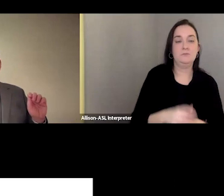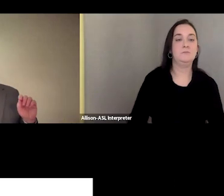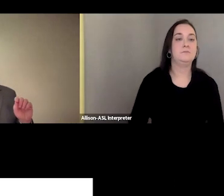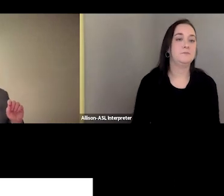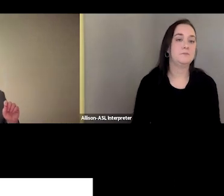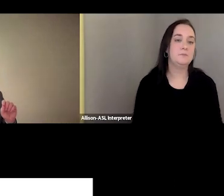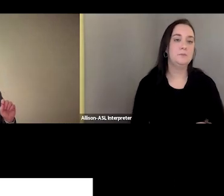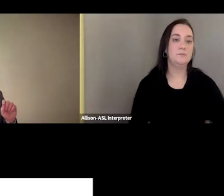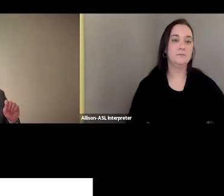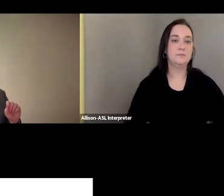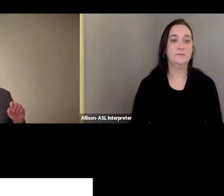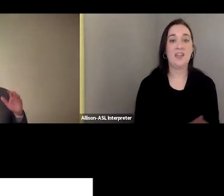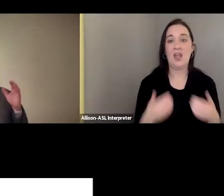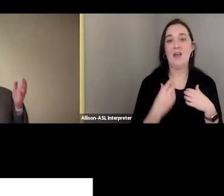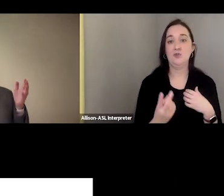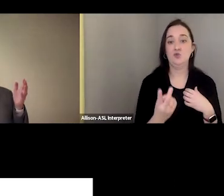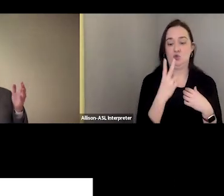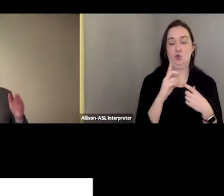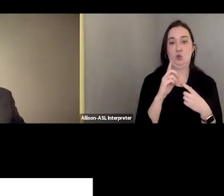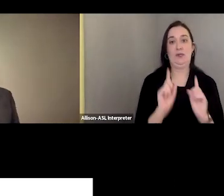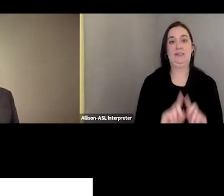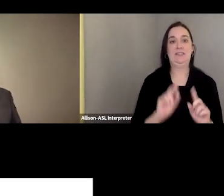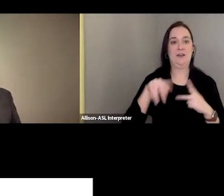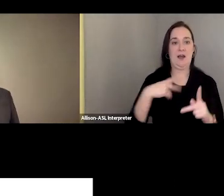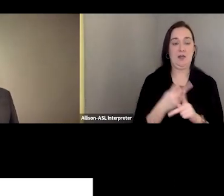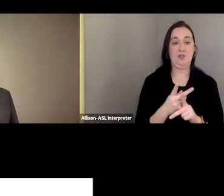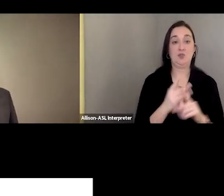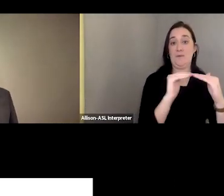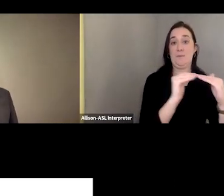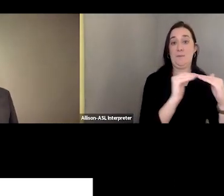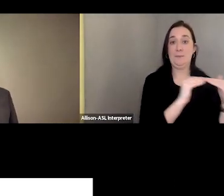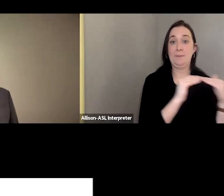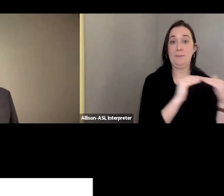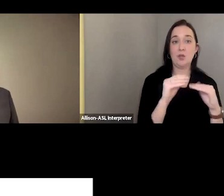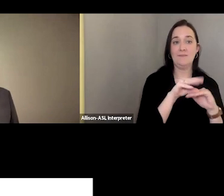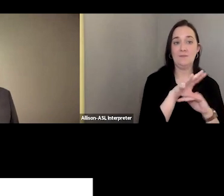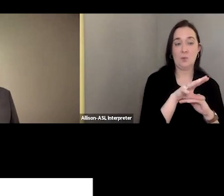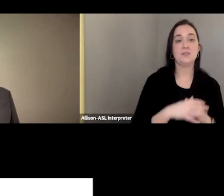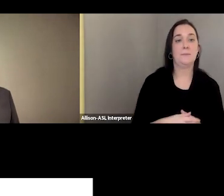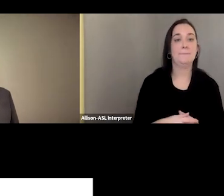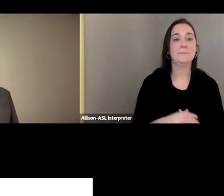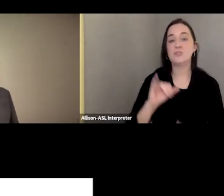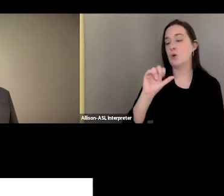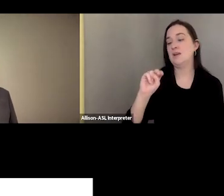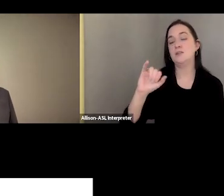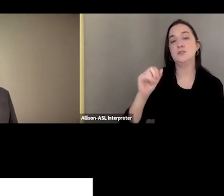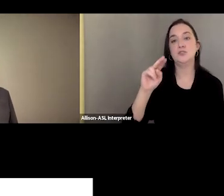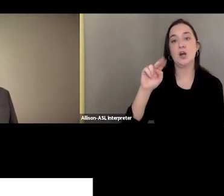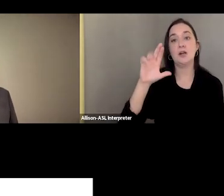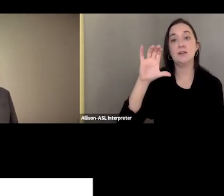There are two types of social norms. It's peer influencing. We're talking about injunctive norms are where what you think other people think is acceptable.